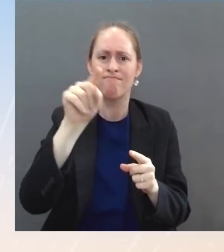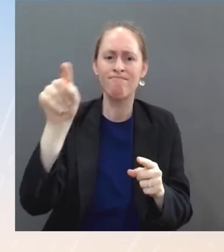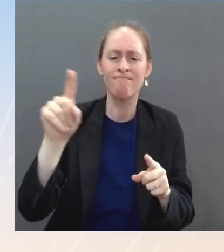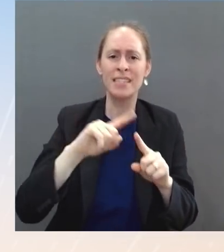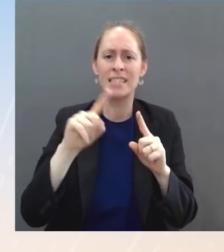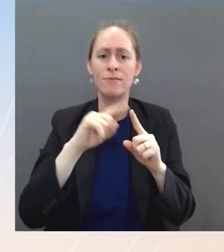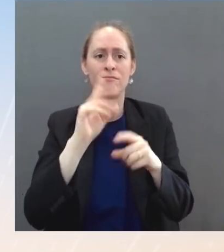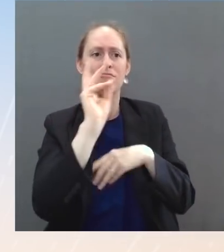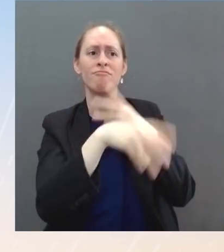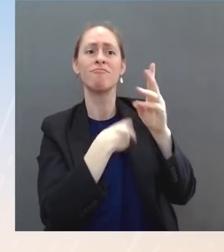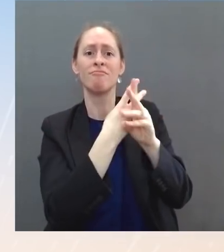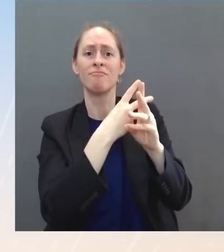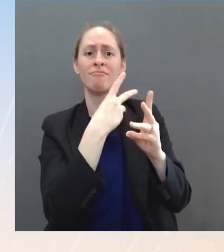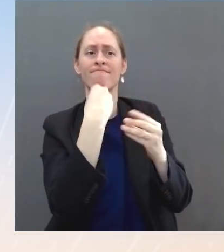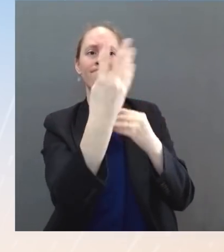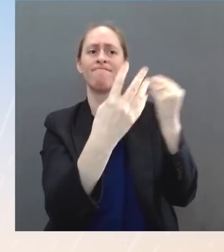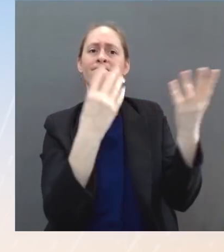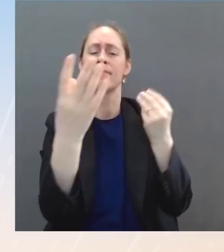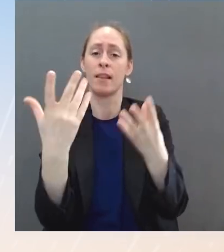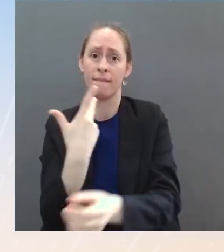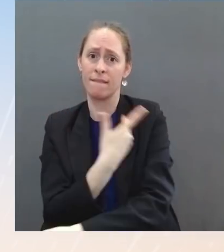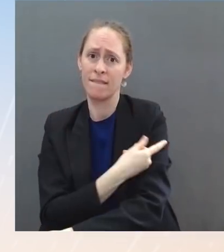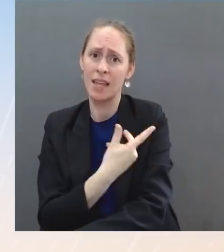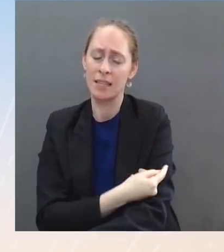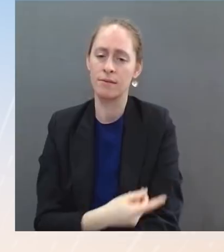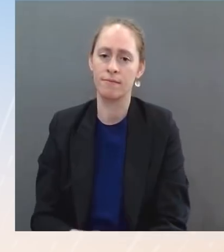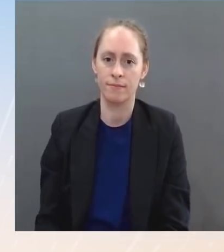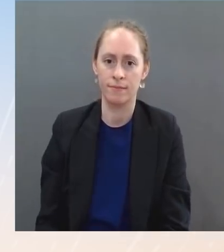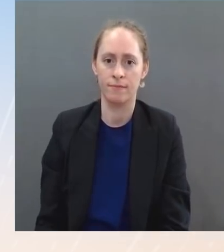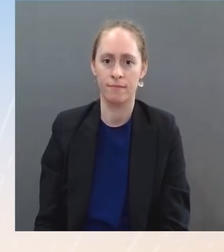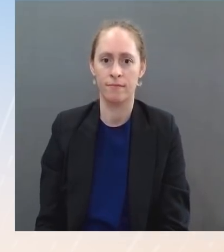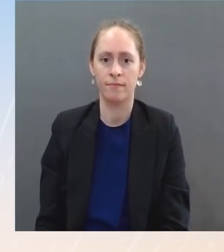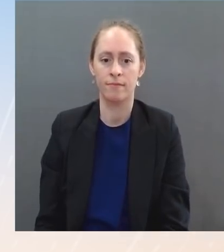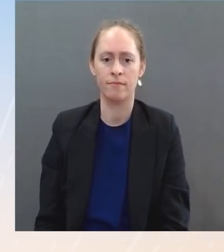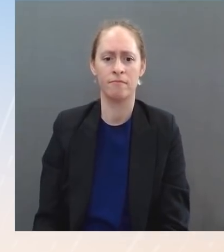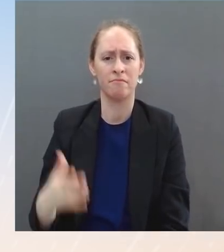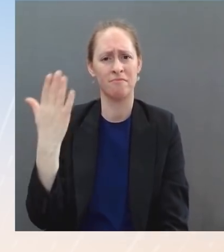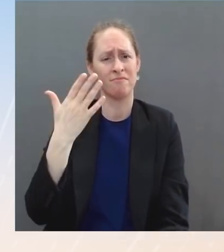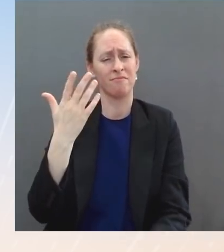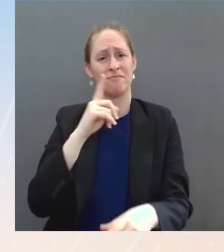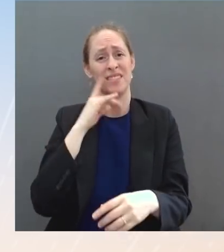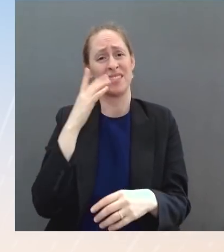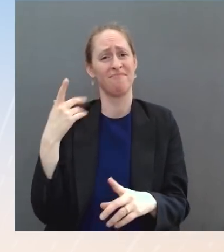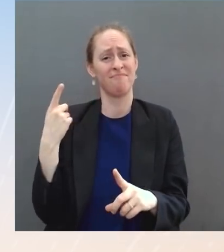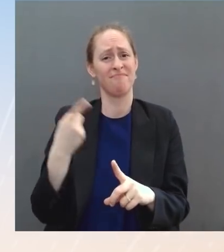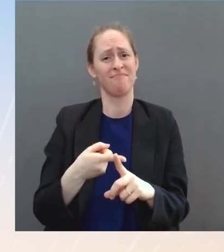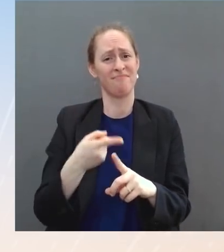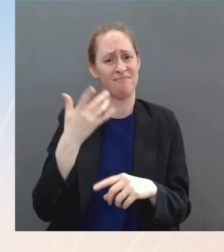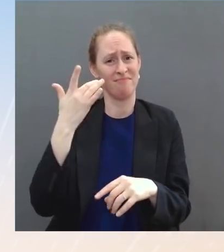I'd note that the reason that's so important is not just because of the need to have vaccine doses,